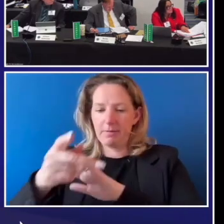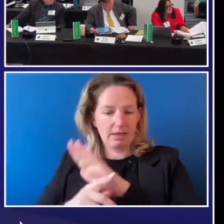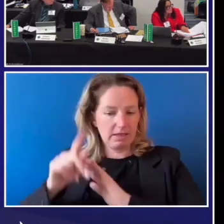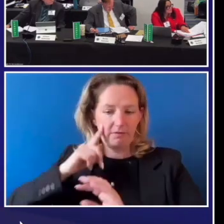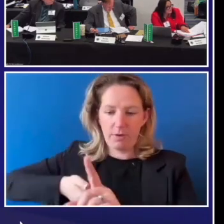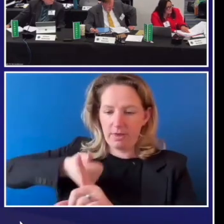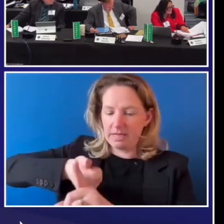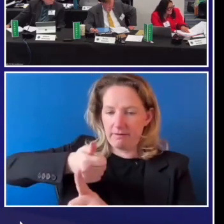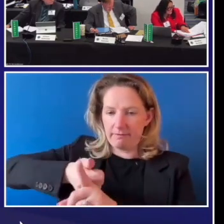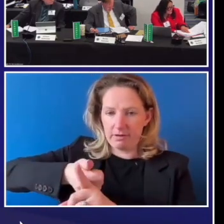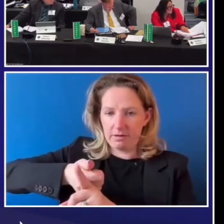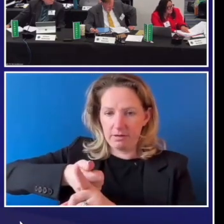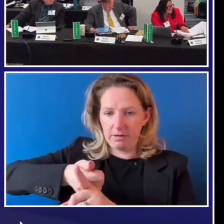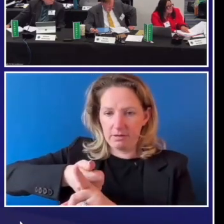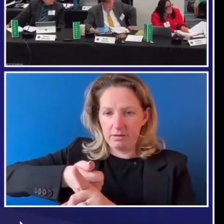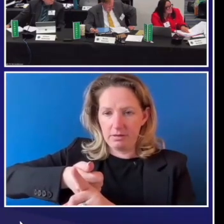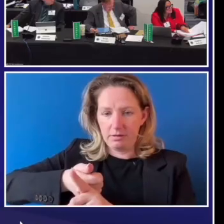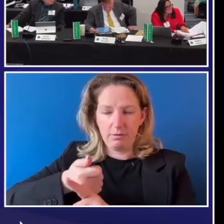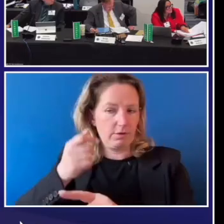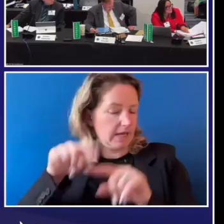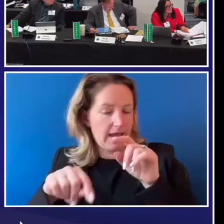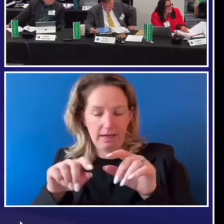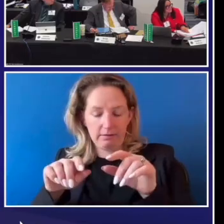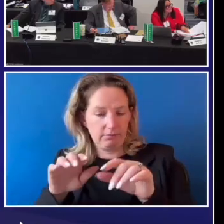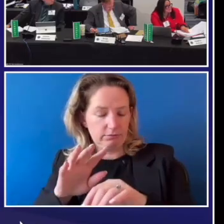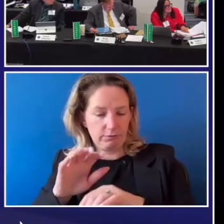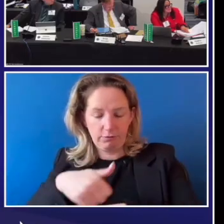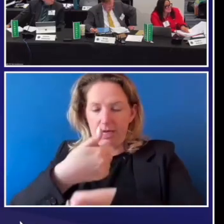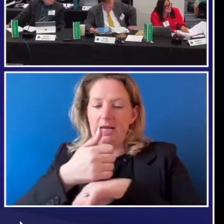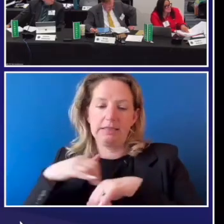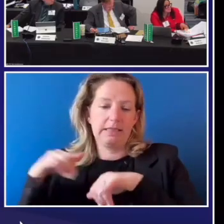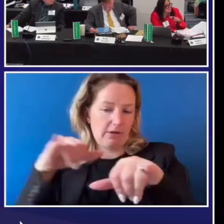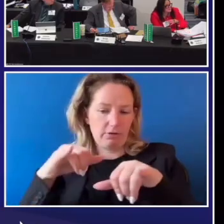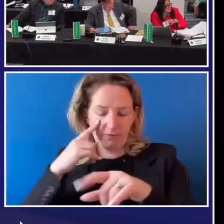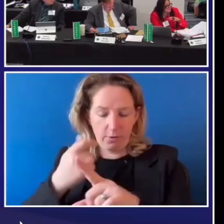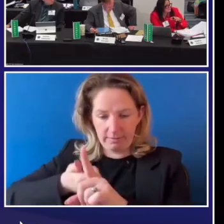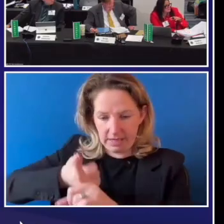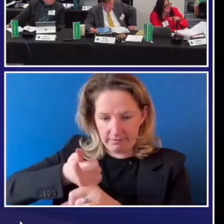Or they they can't create standards for themselves if the process or the policy